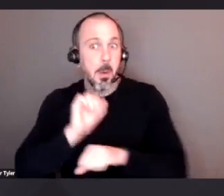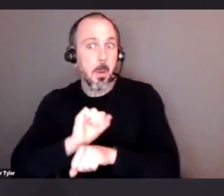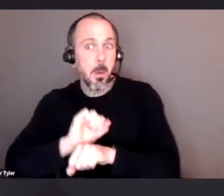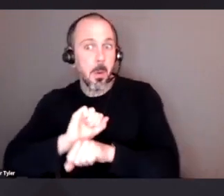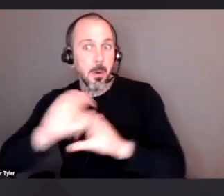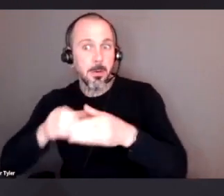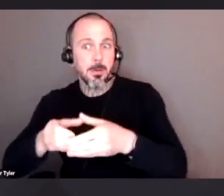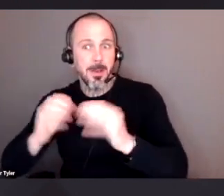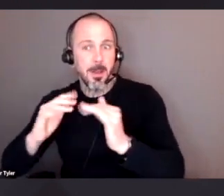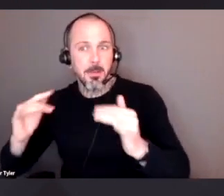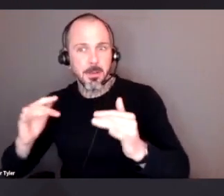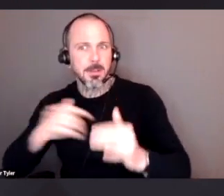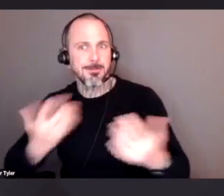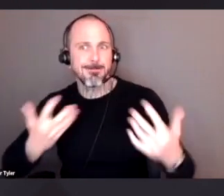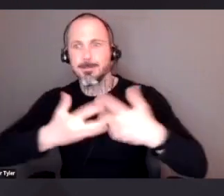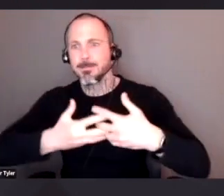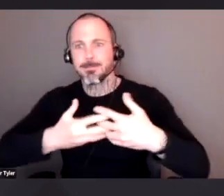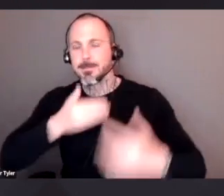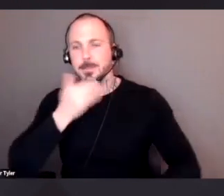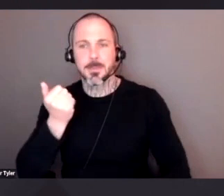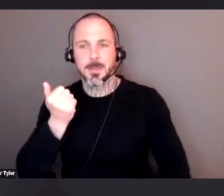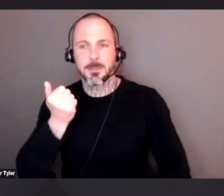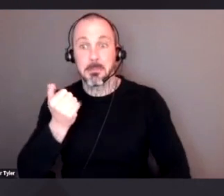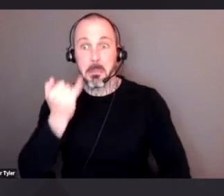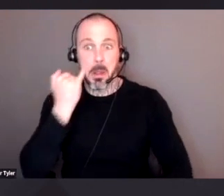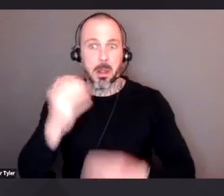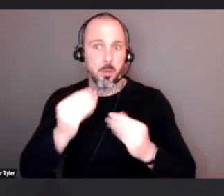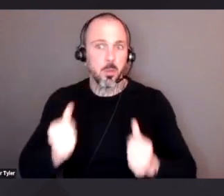the communities they serve also attract more customers.